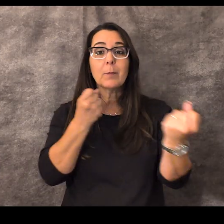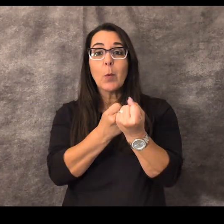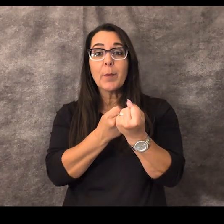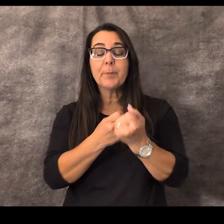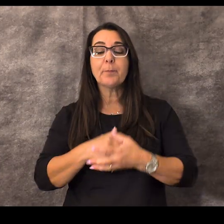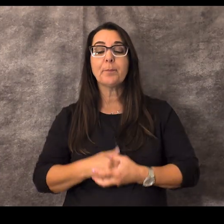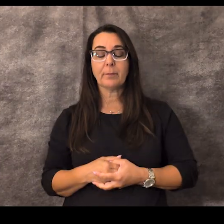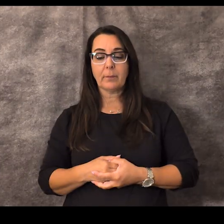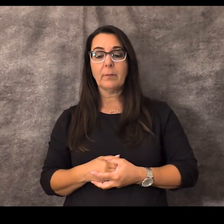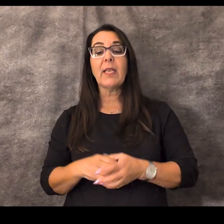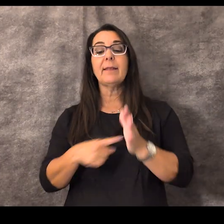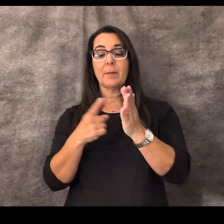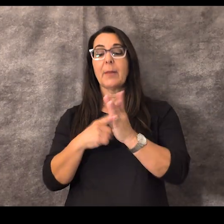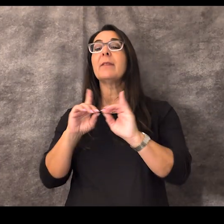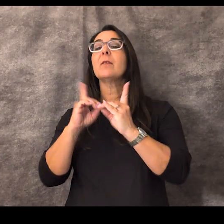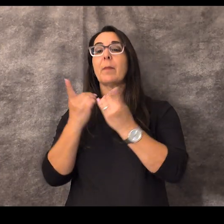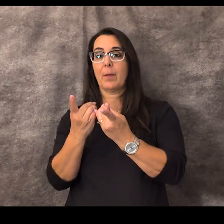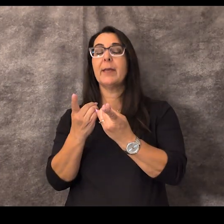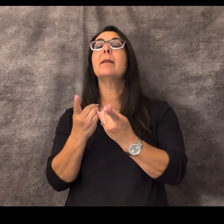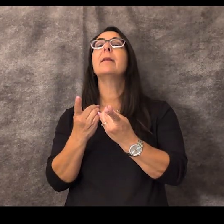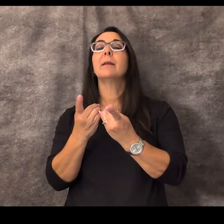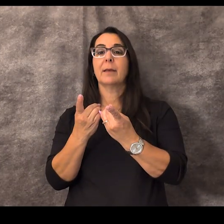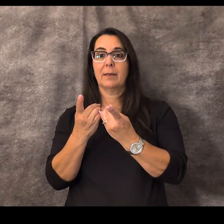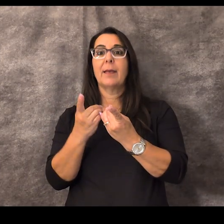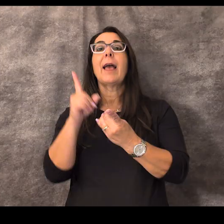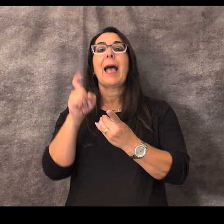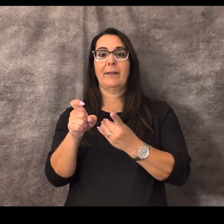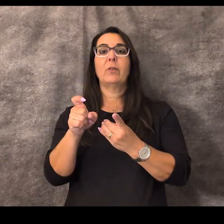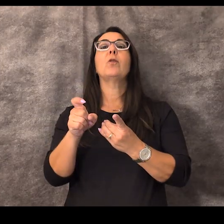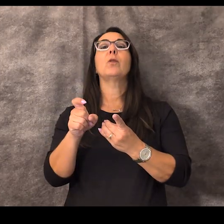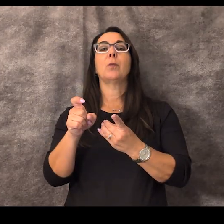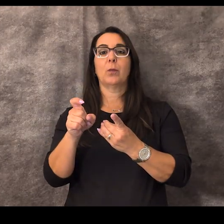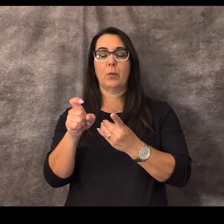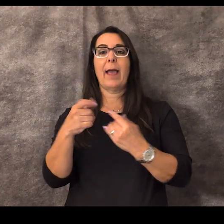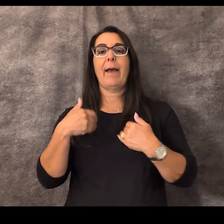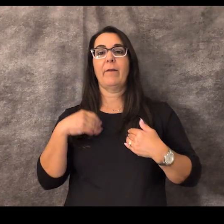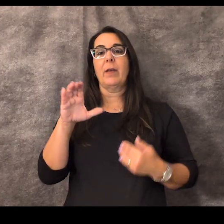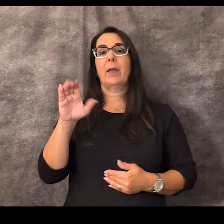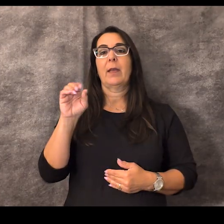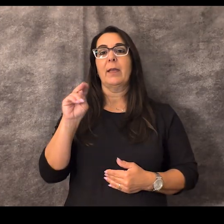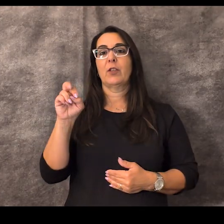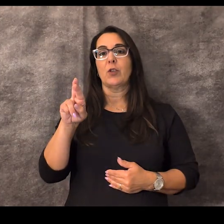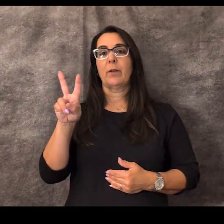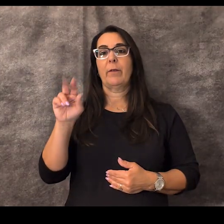sometimes the department has to take, conservatorship over an individual.